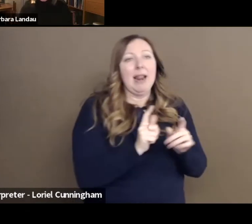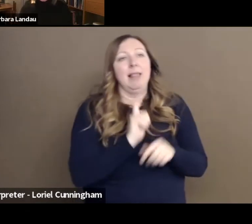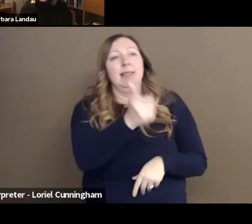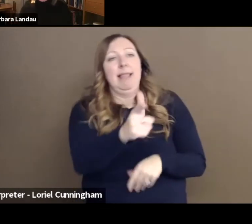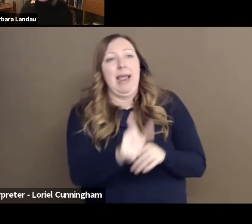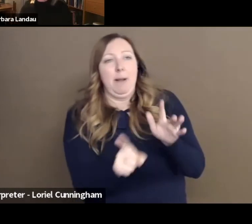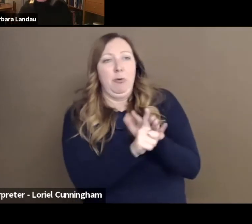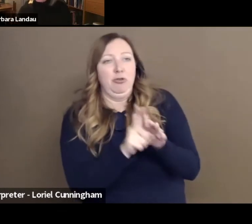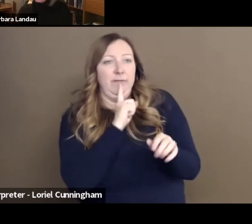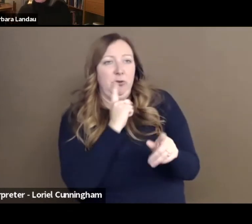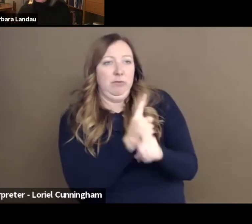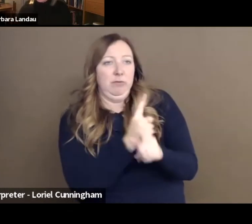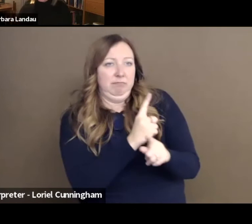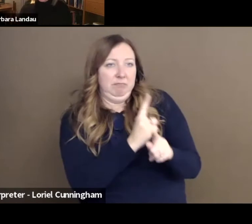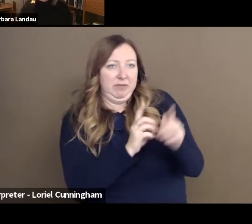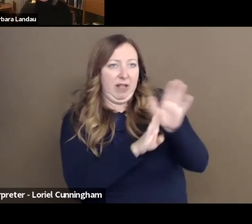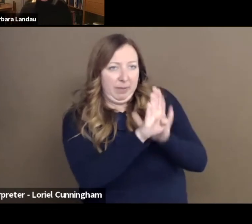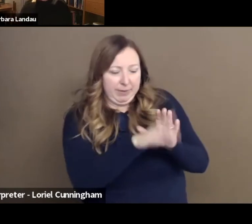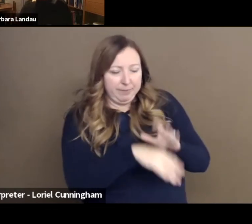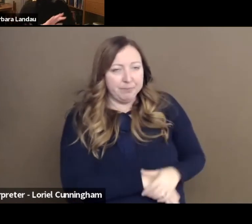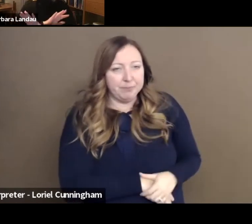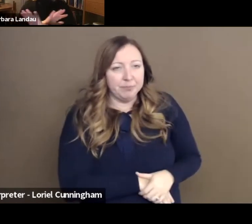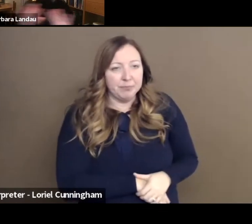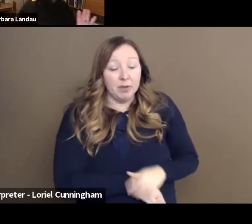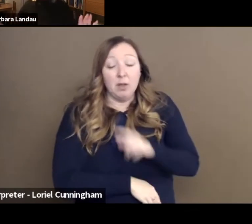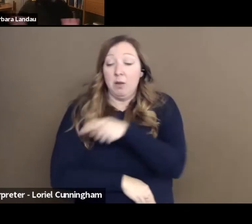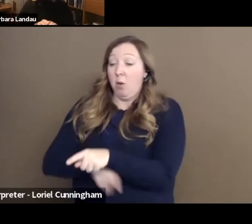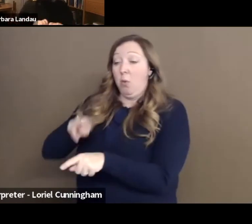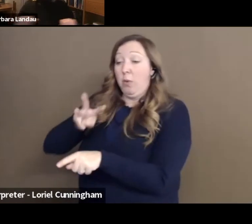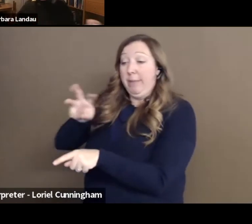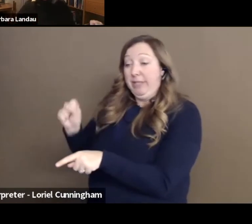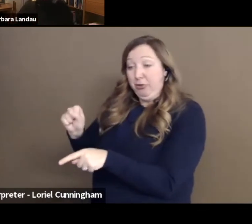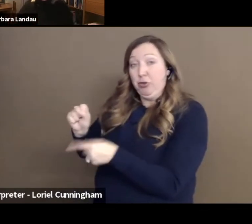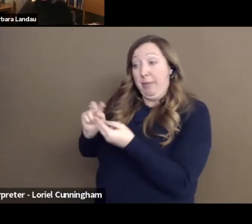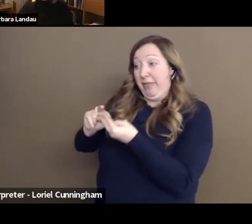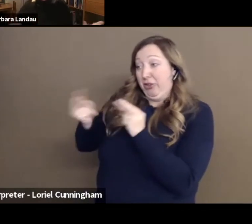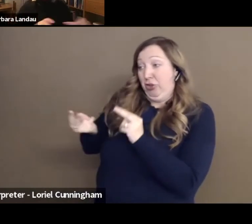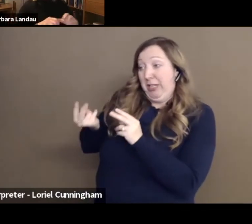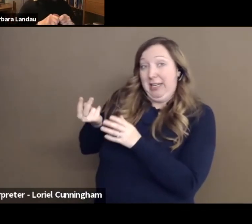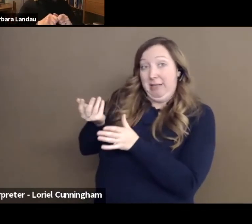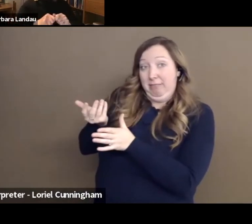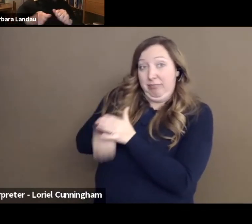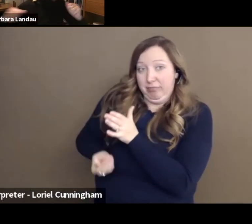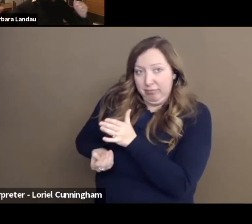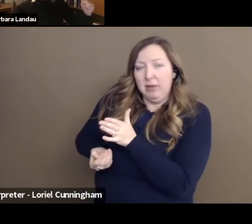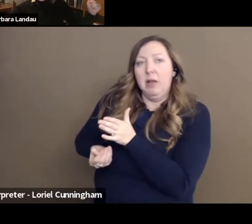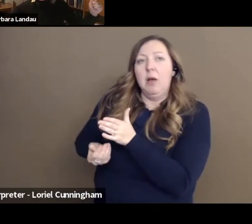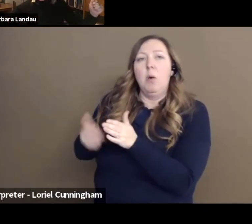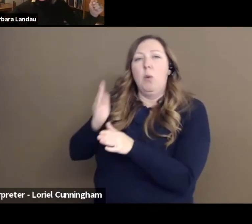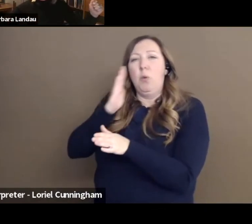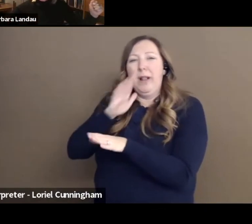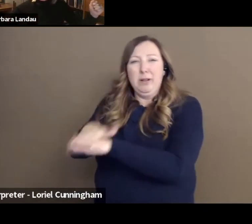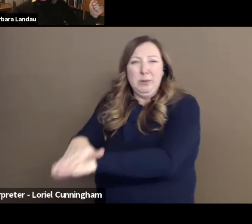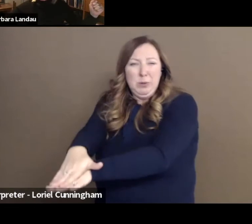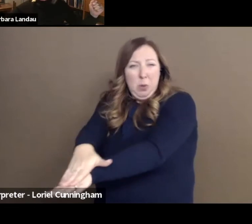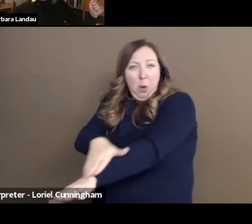the gene deletion in williams syndrome results in everything getting way slower